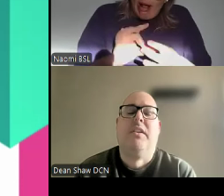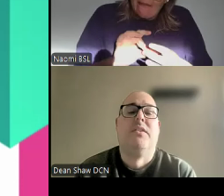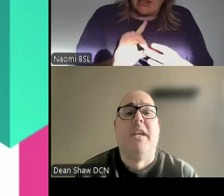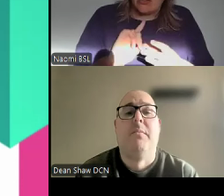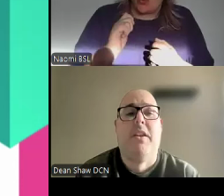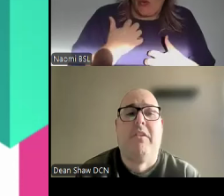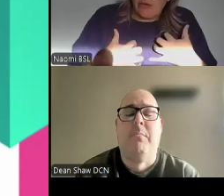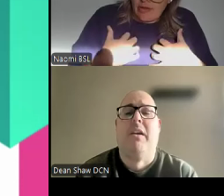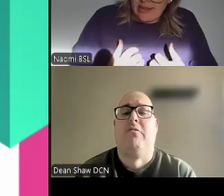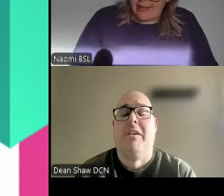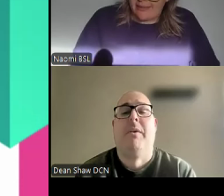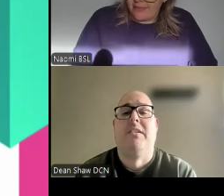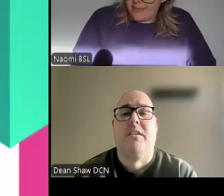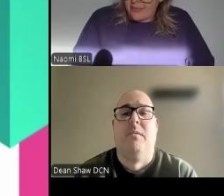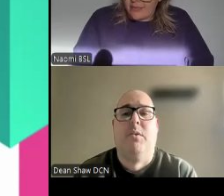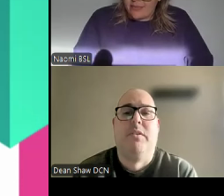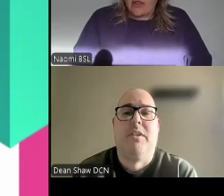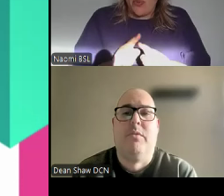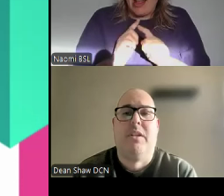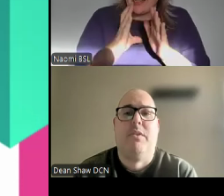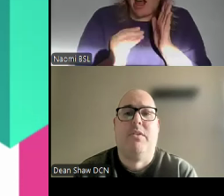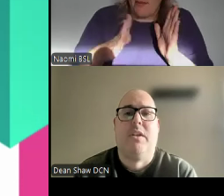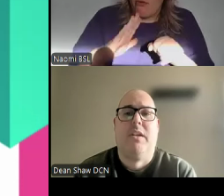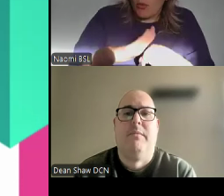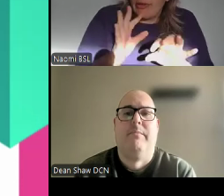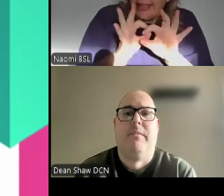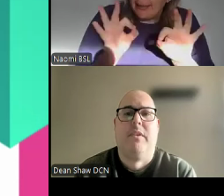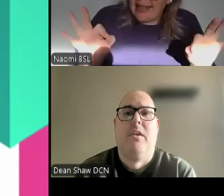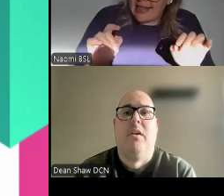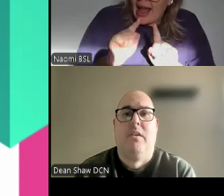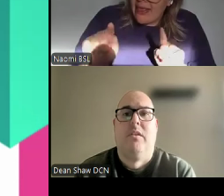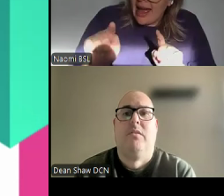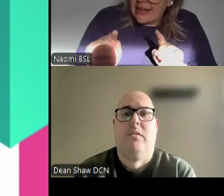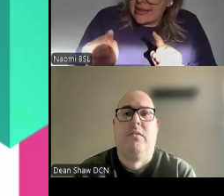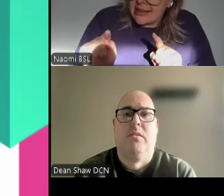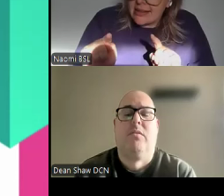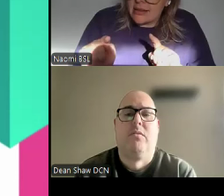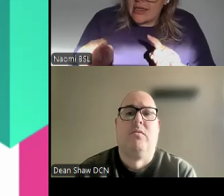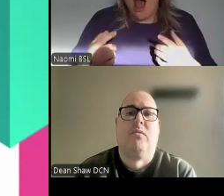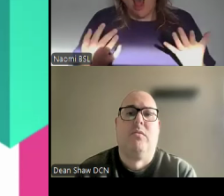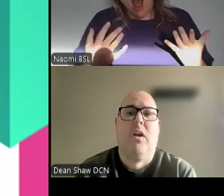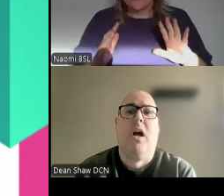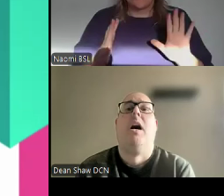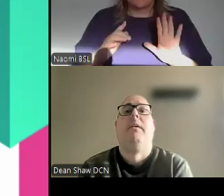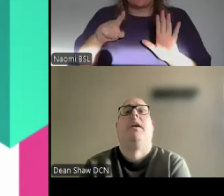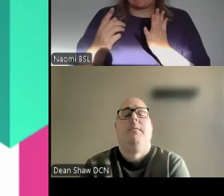Brilliant. Think about the Greenpeace example. Is that what you're saying? That's in your welcome automation. -Okay.